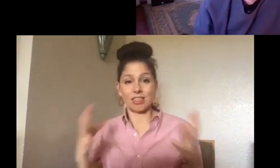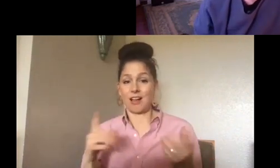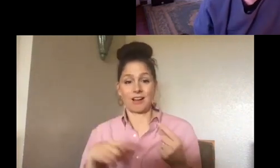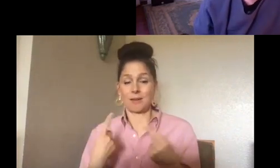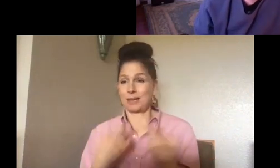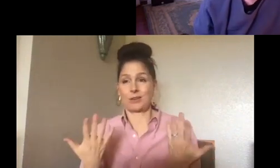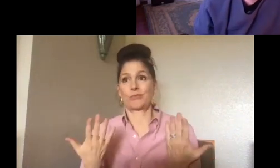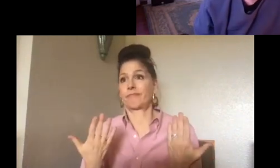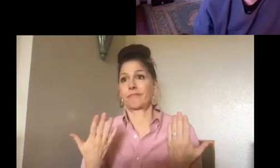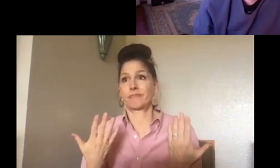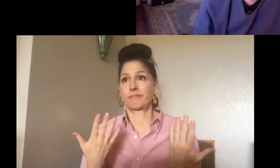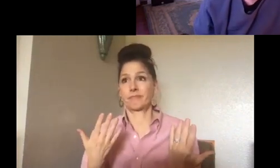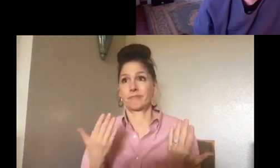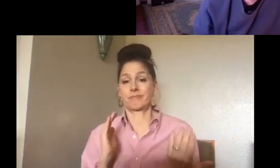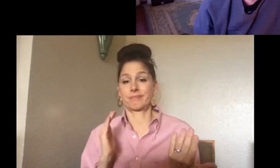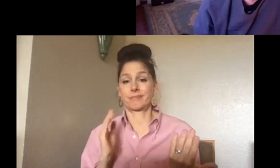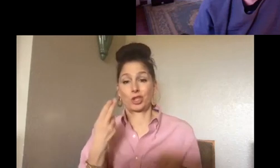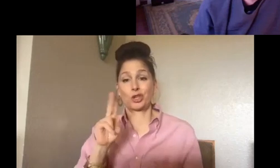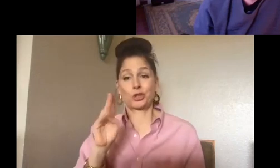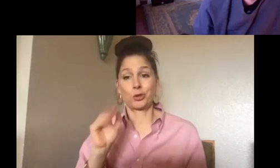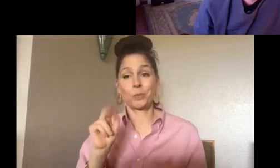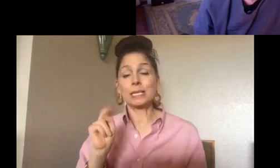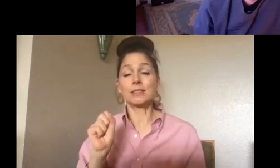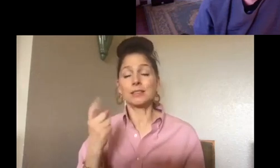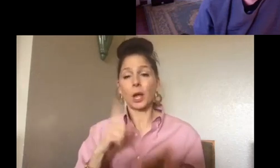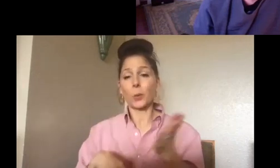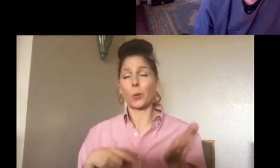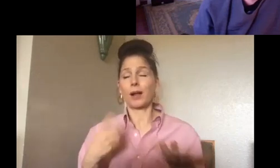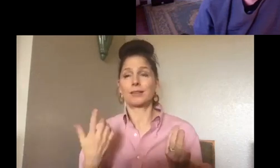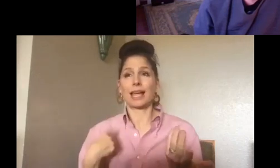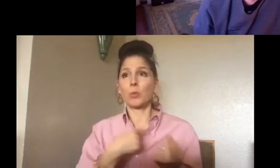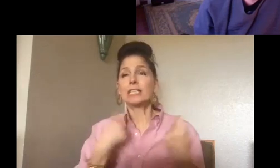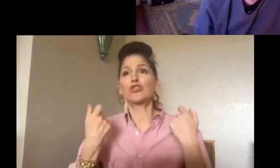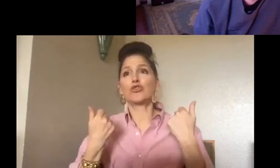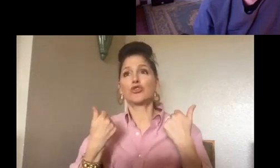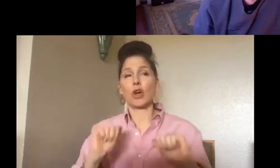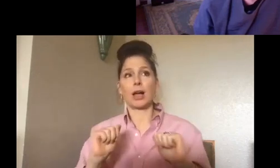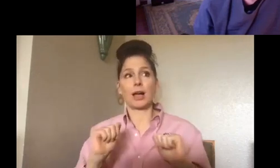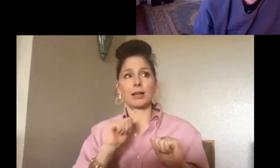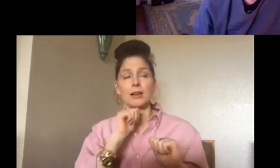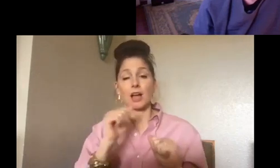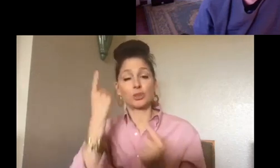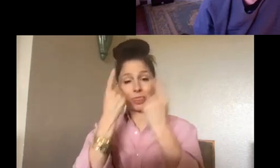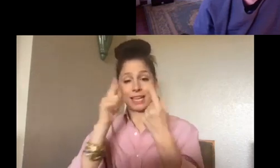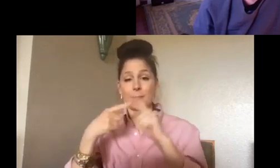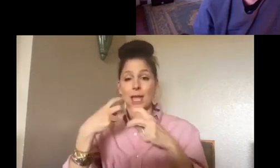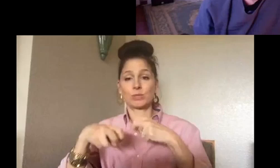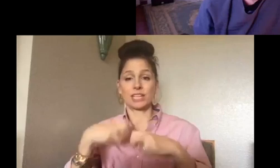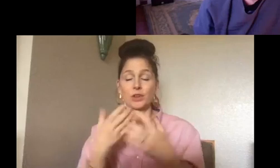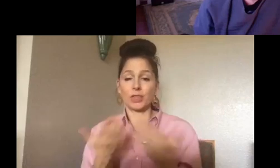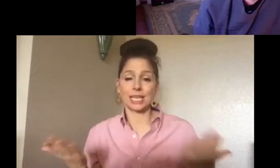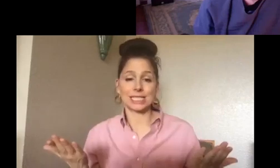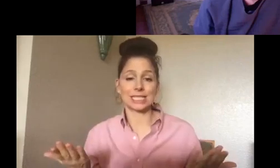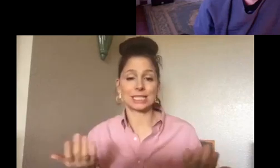says a lot about humans.That we try not to think about difficult things,